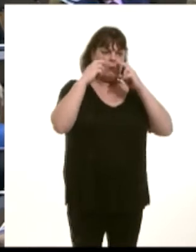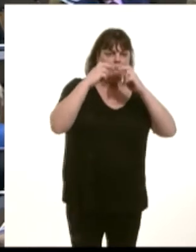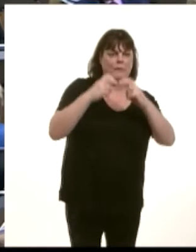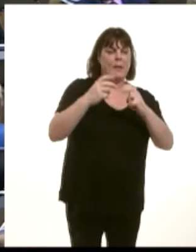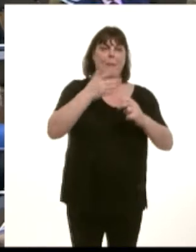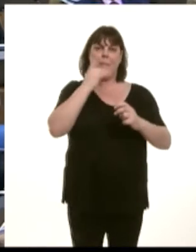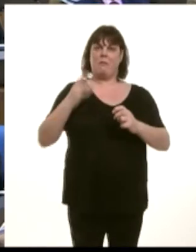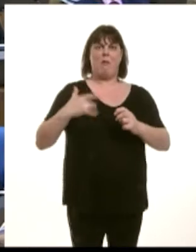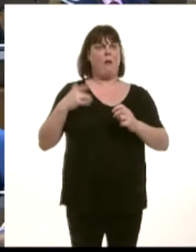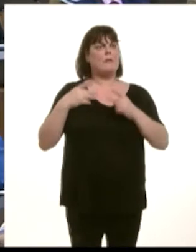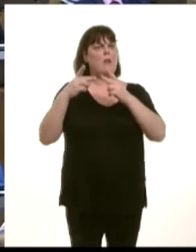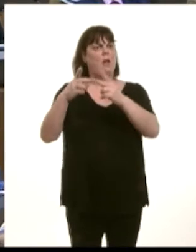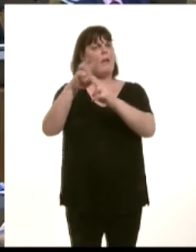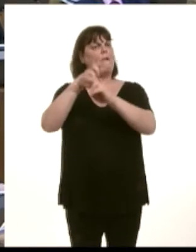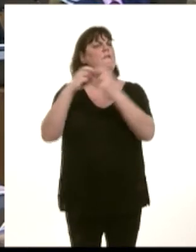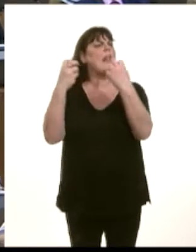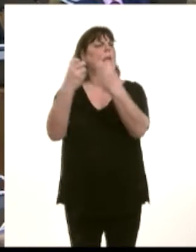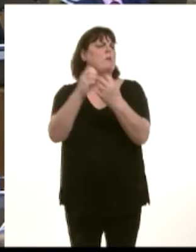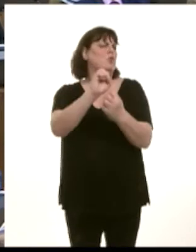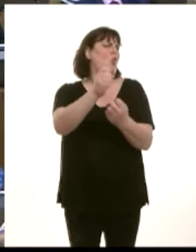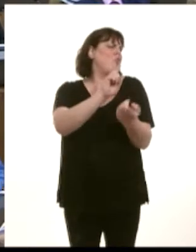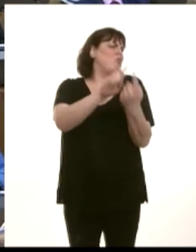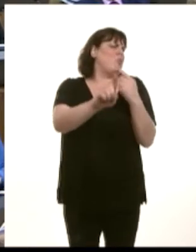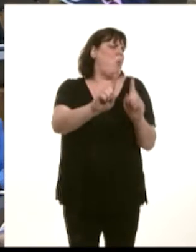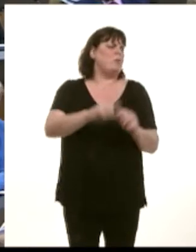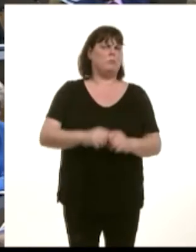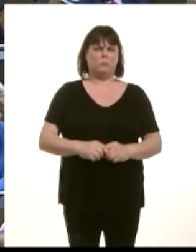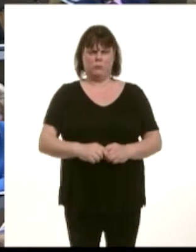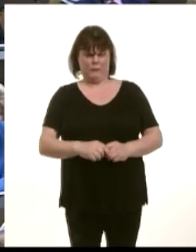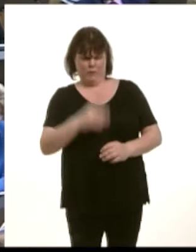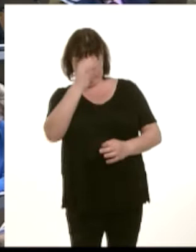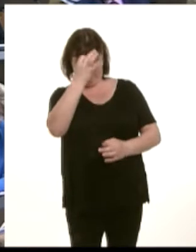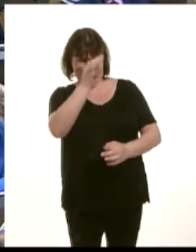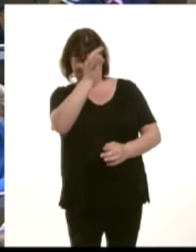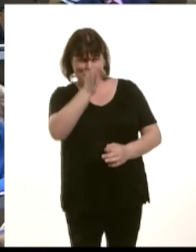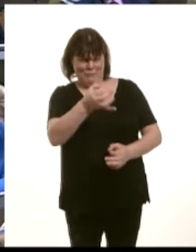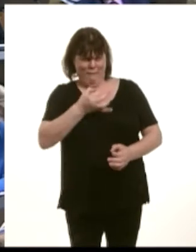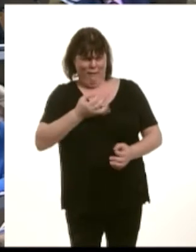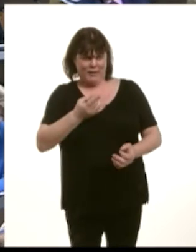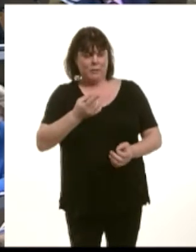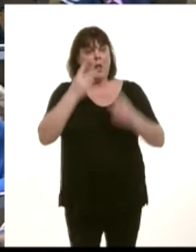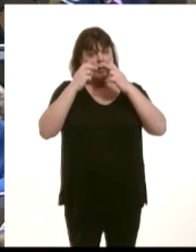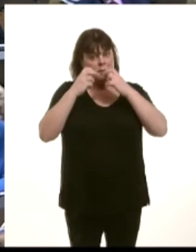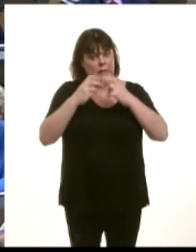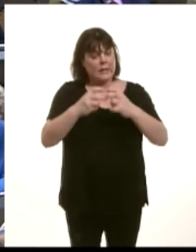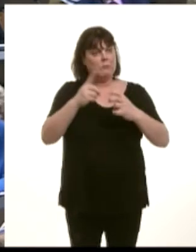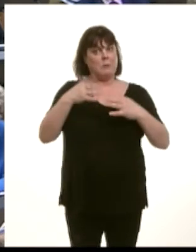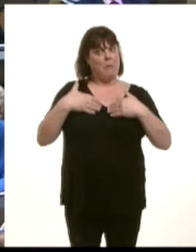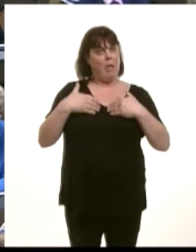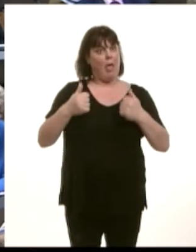OAQ(4)2025(FM) Carwyn Jones: Well, it’s a very precise question that the Member asks. The study does provide hard evidence that a healthy life improves people’s quality